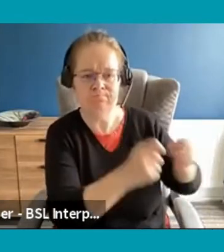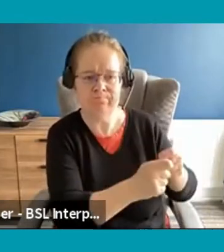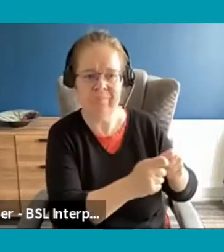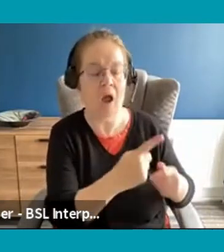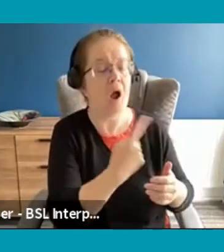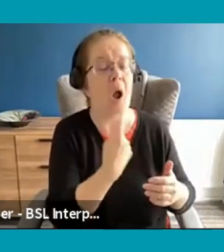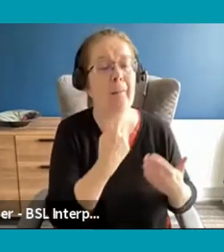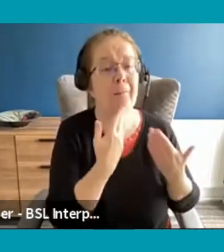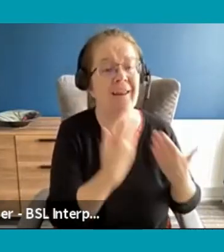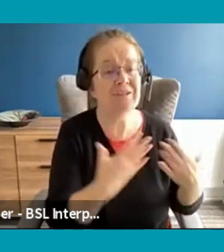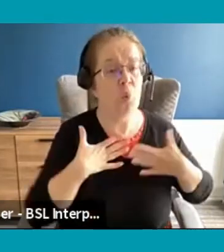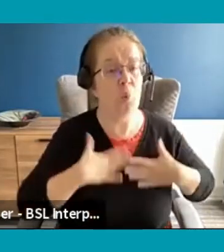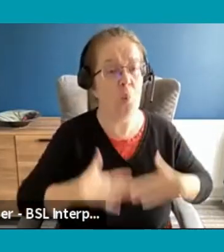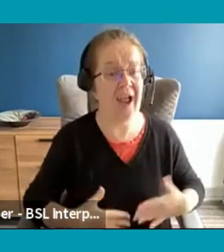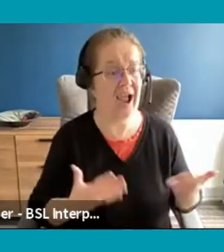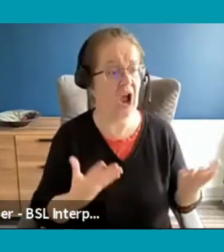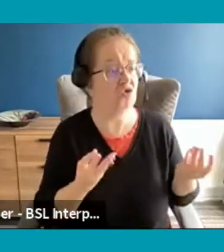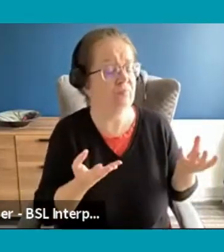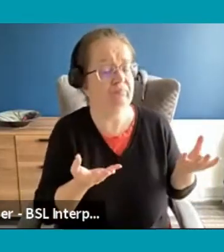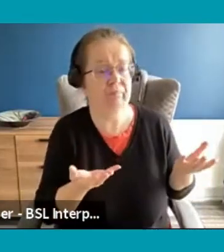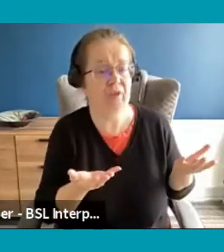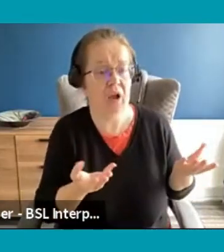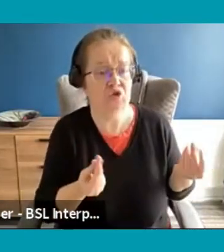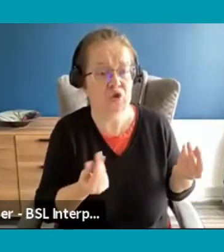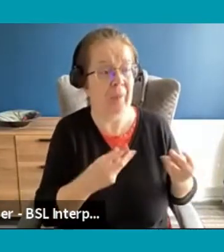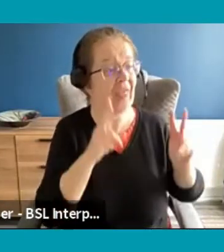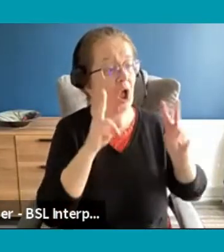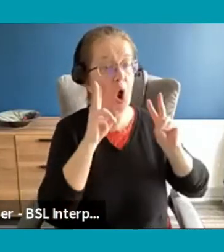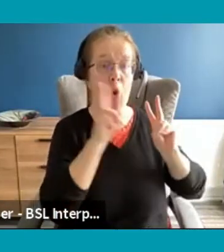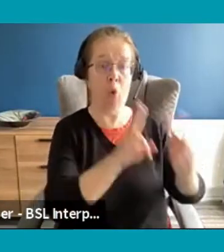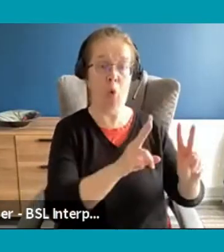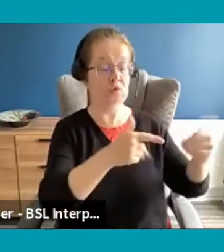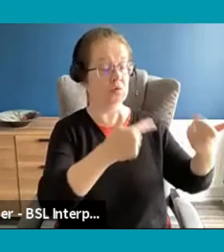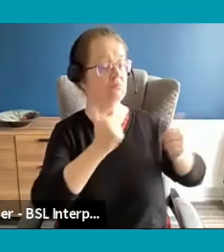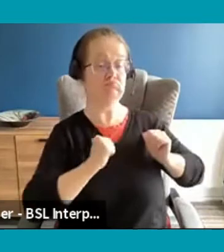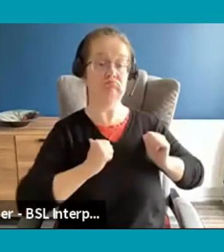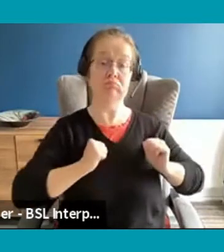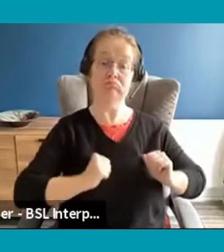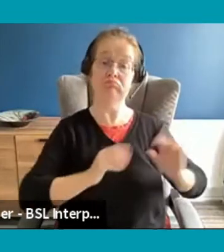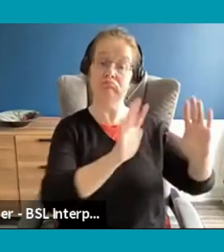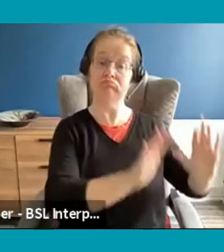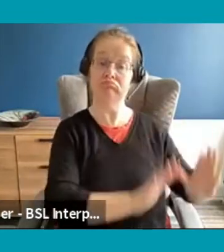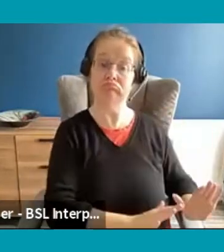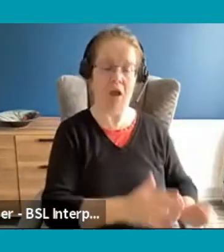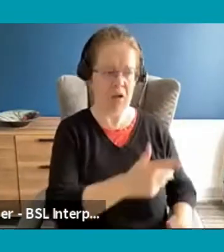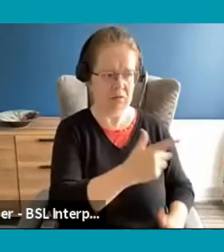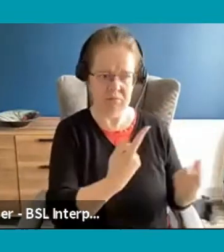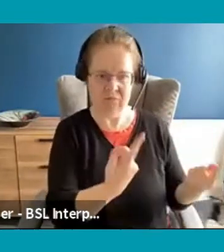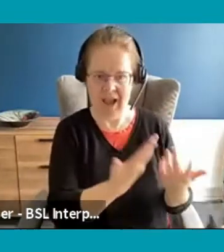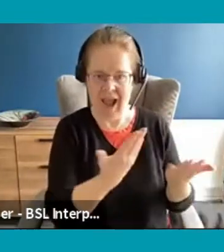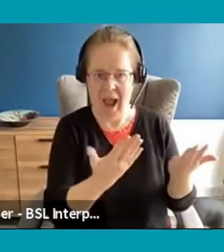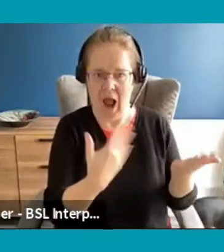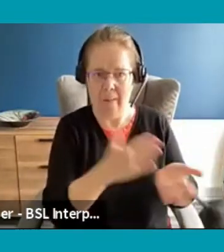You know that that that you know looks presentable but you can wear like a pair of light blue tracksuit bottoms